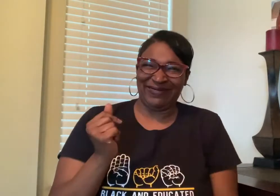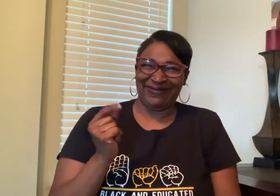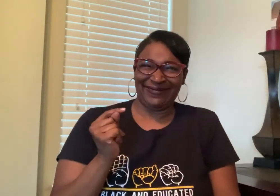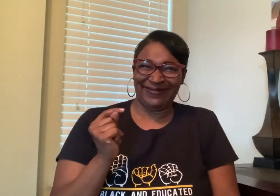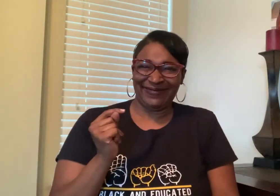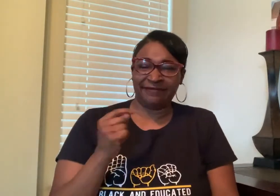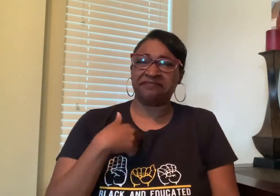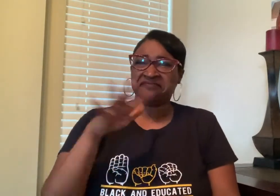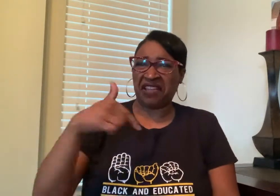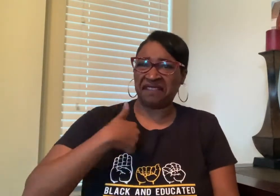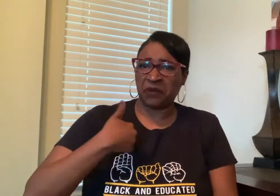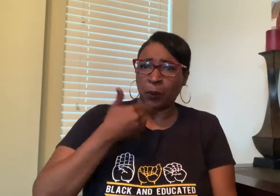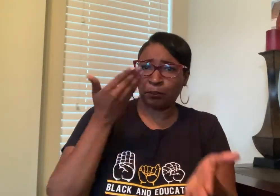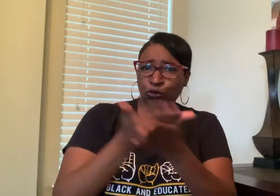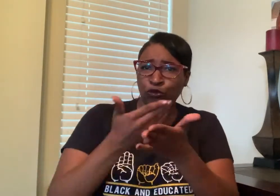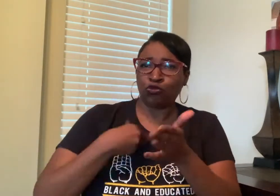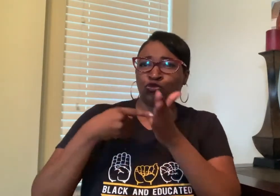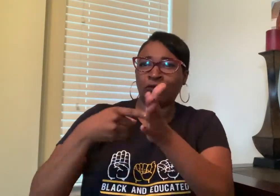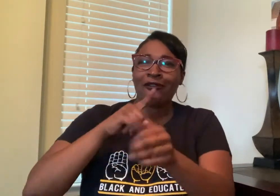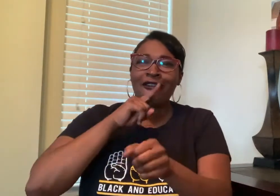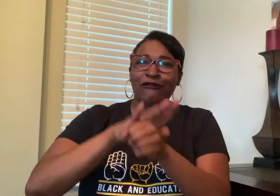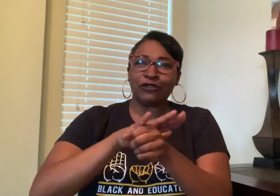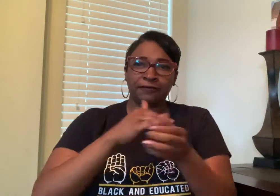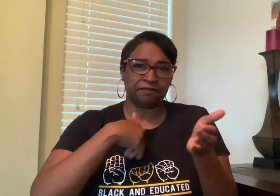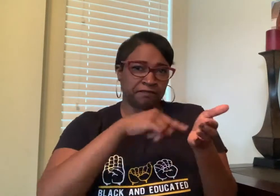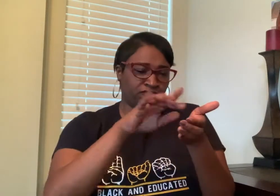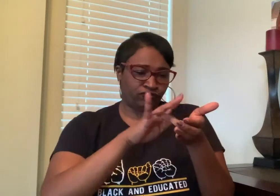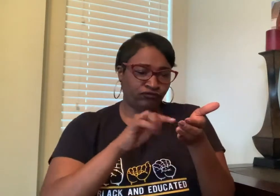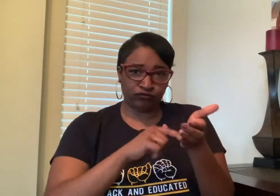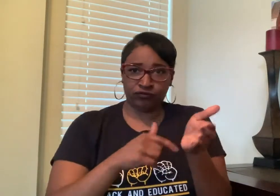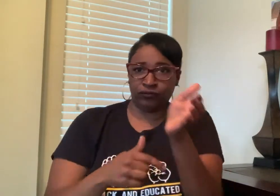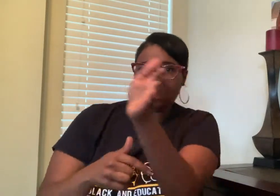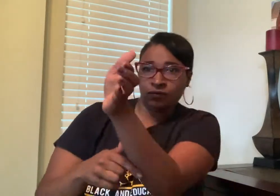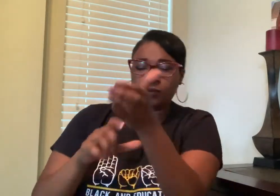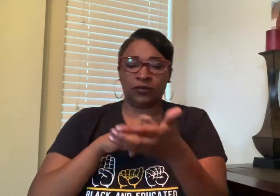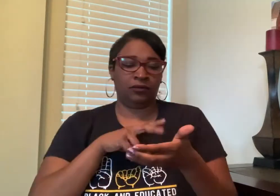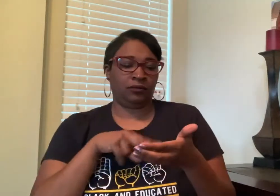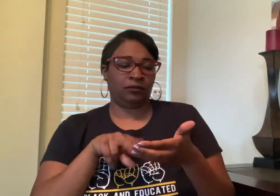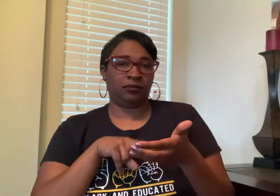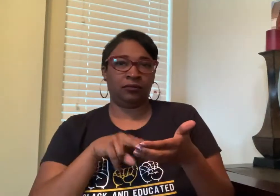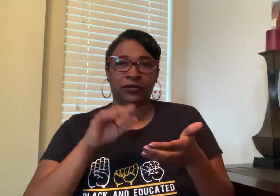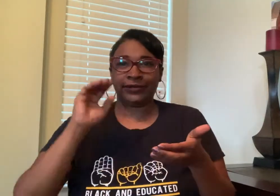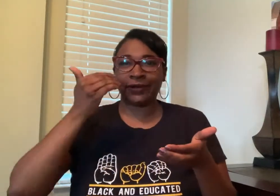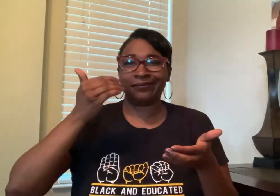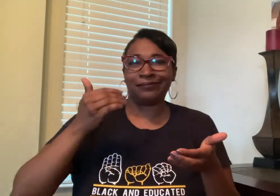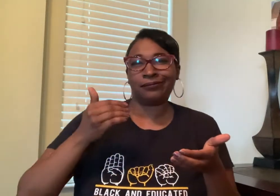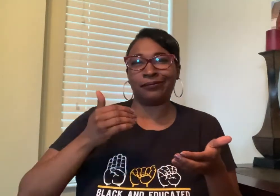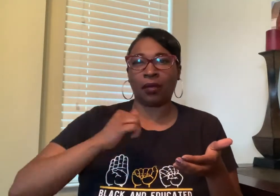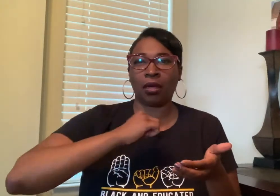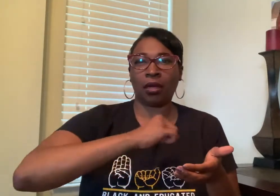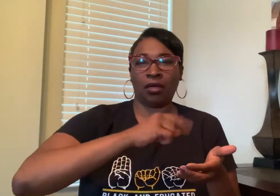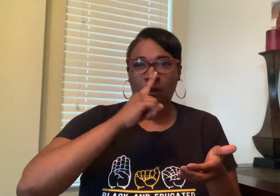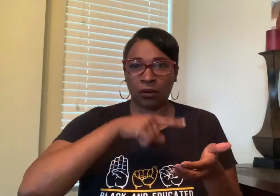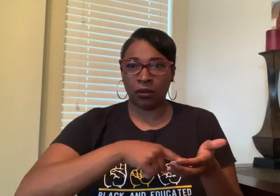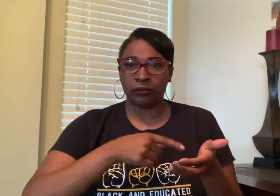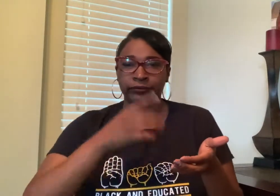Unbelievable. I told the police I had the confirmation on my phone as proof and showed it to them so they could see for themselves.